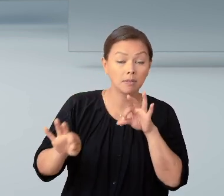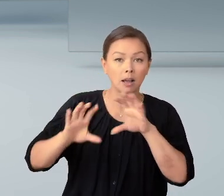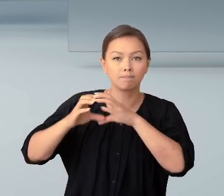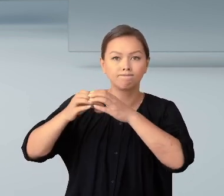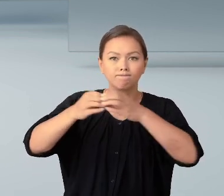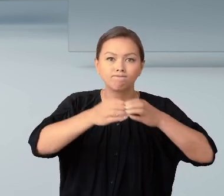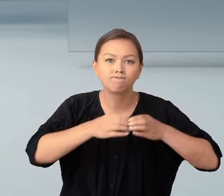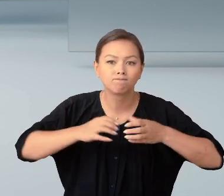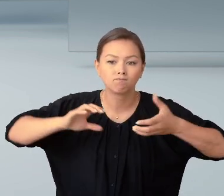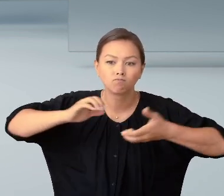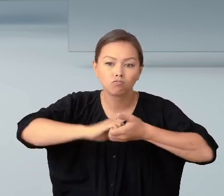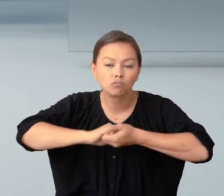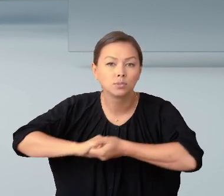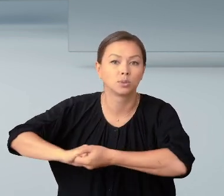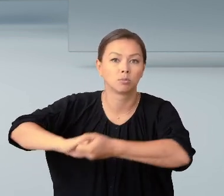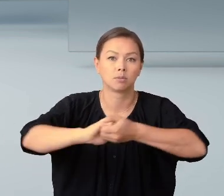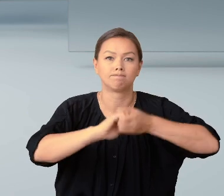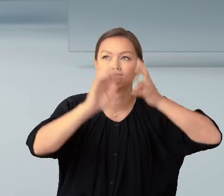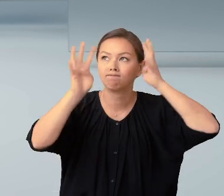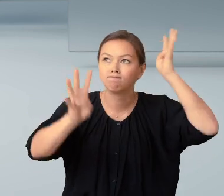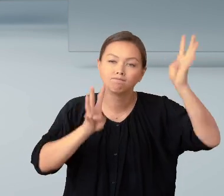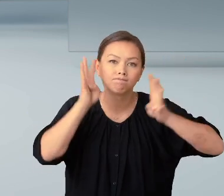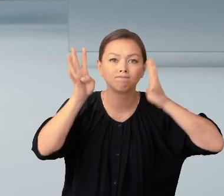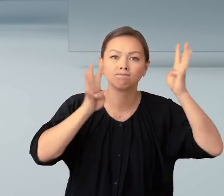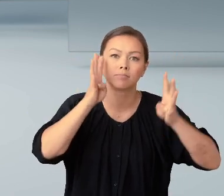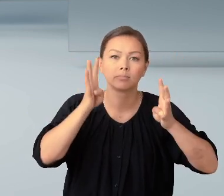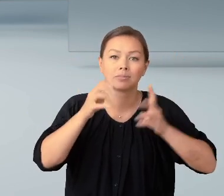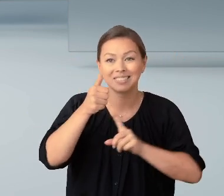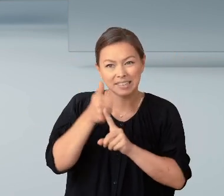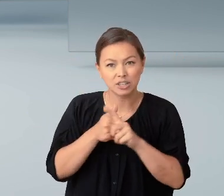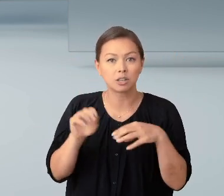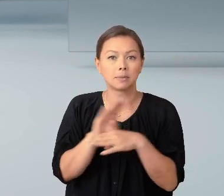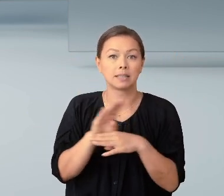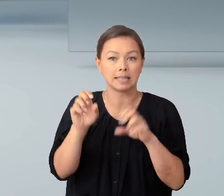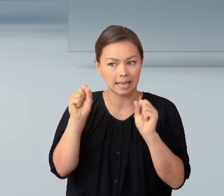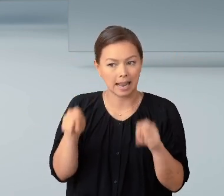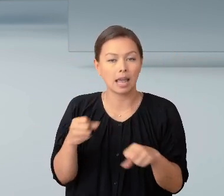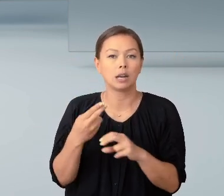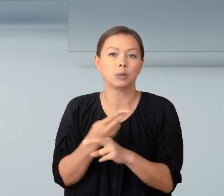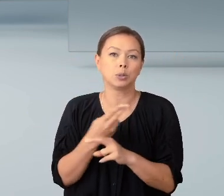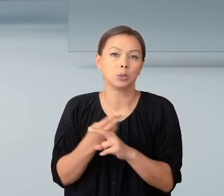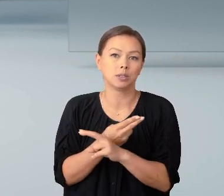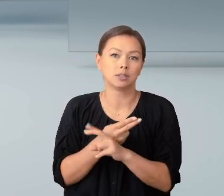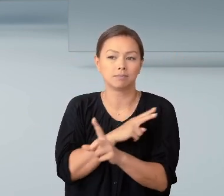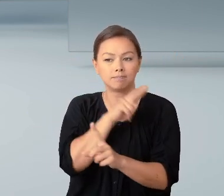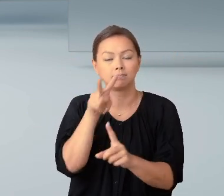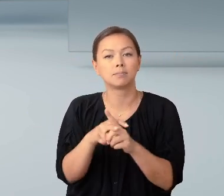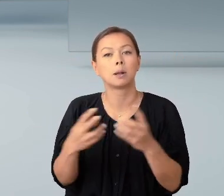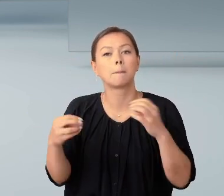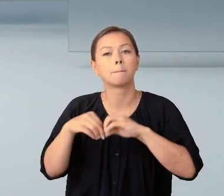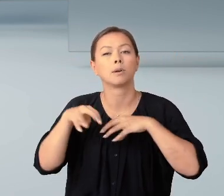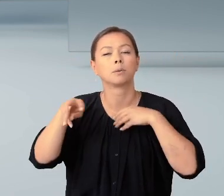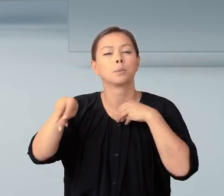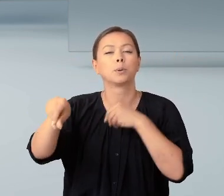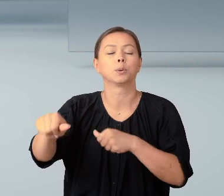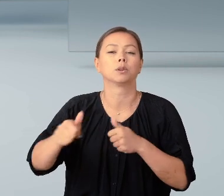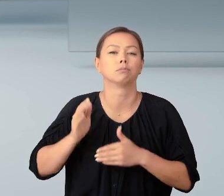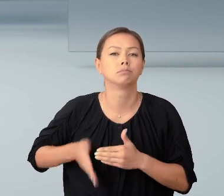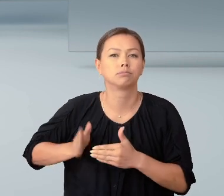Every business can use technology to become more efficient and effective, whether it's driving more value from existing platforms and assets,